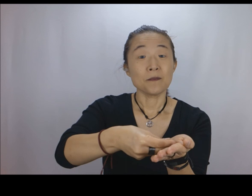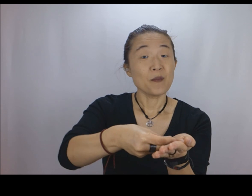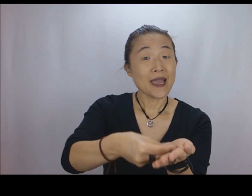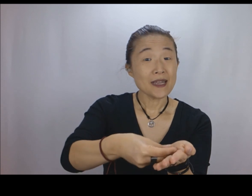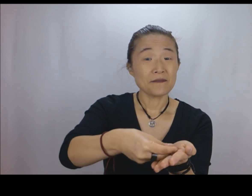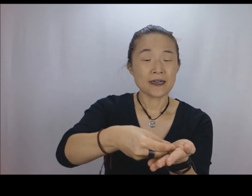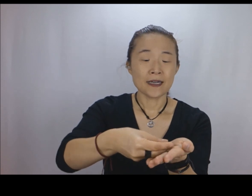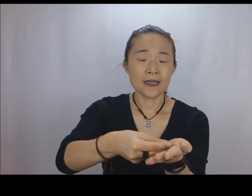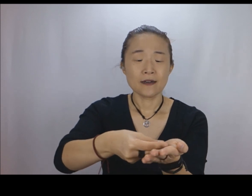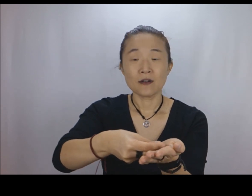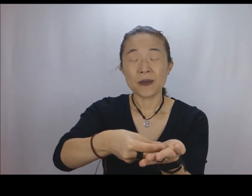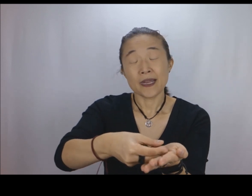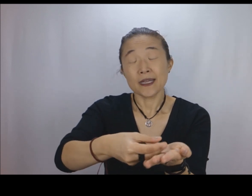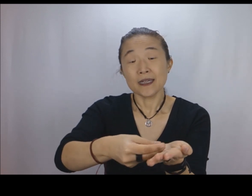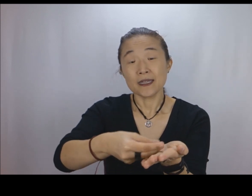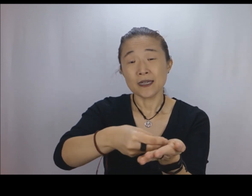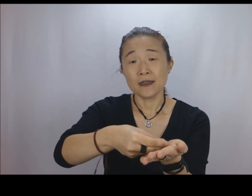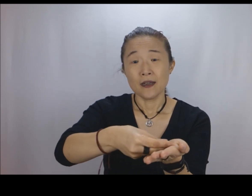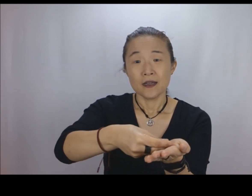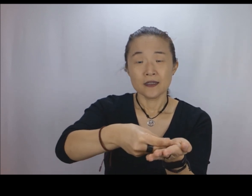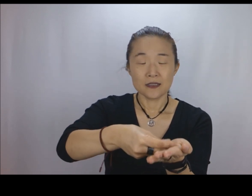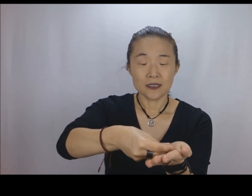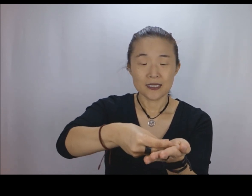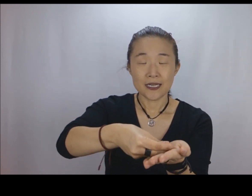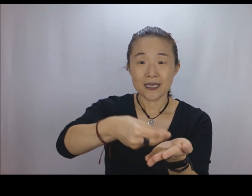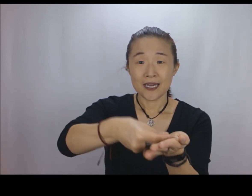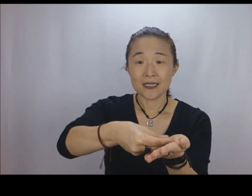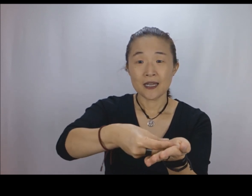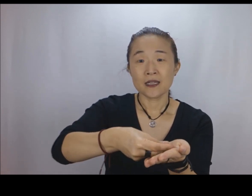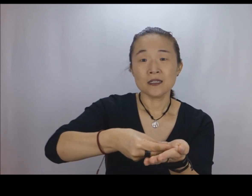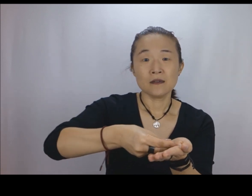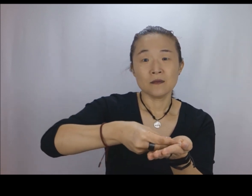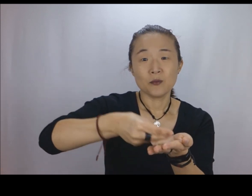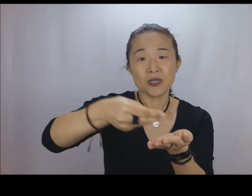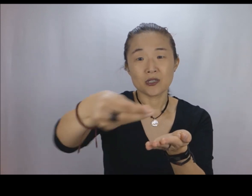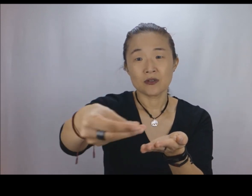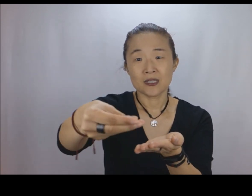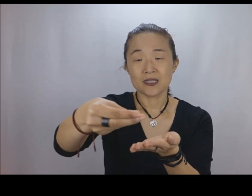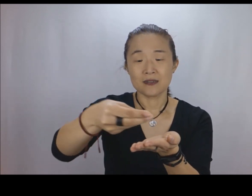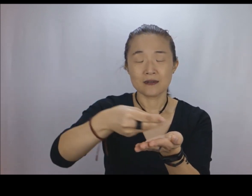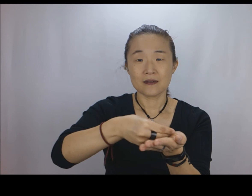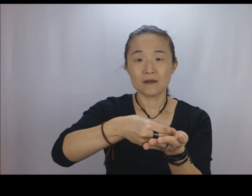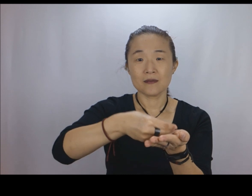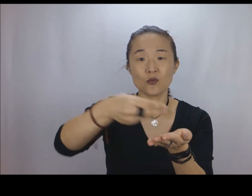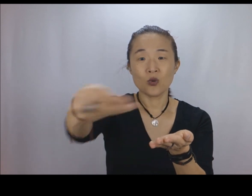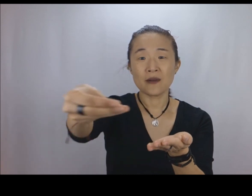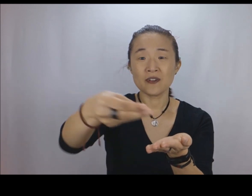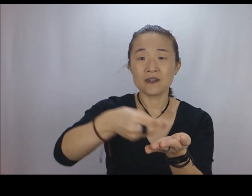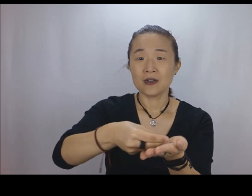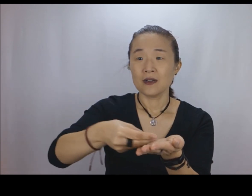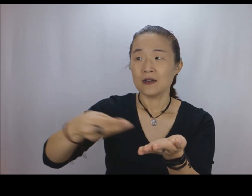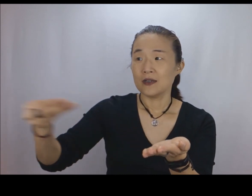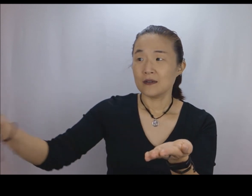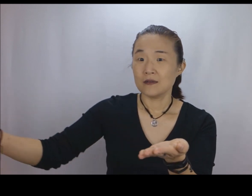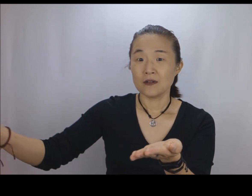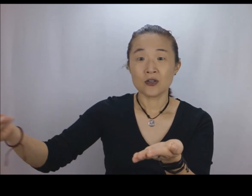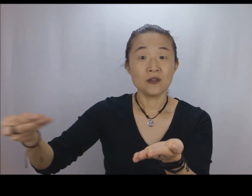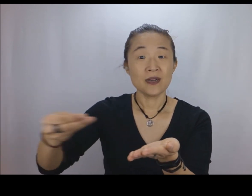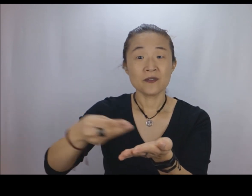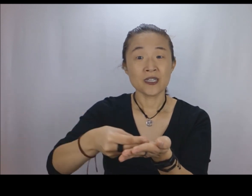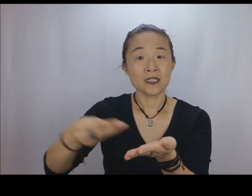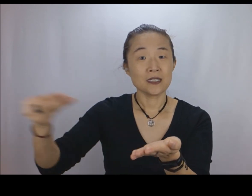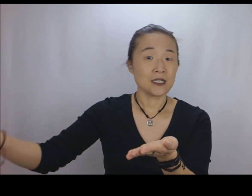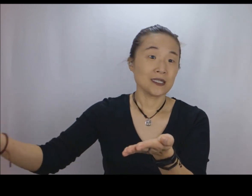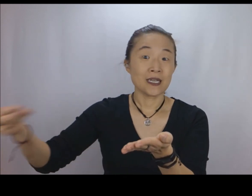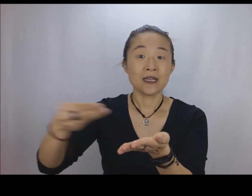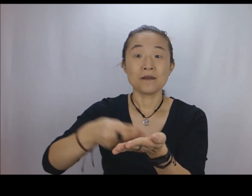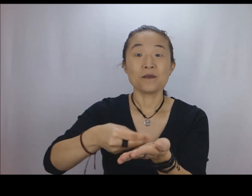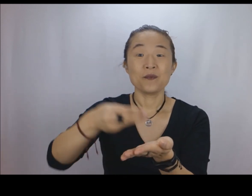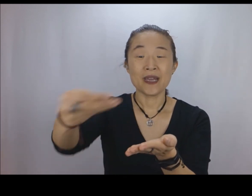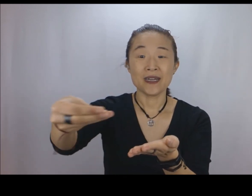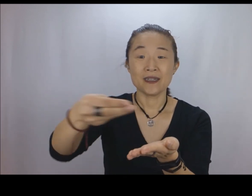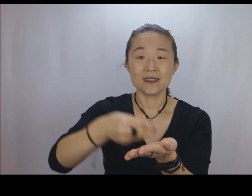and then to pay a fine, or pay anything, you just take that and then you put it towards whatever or whomever it is that is getting paid,